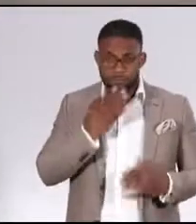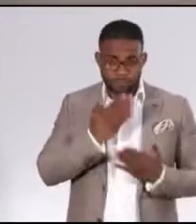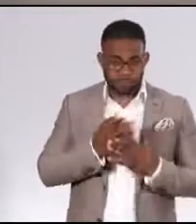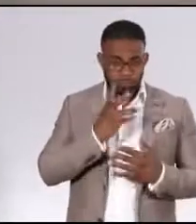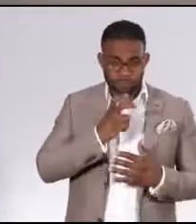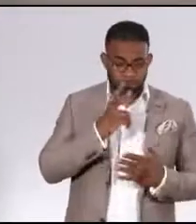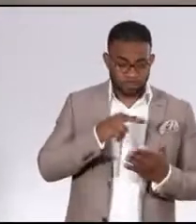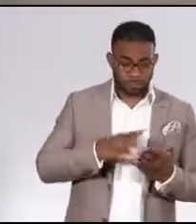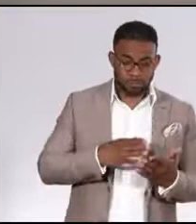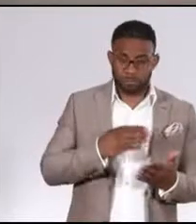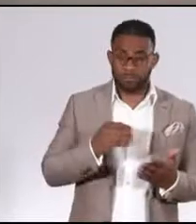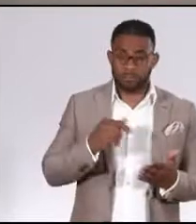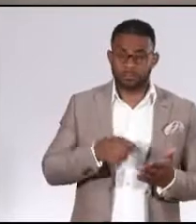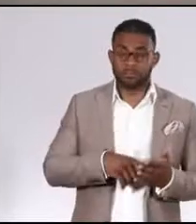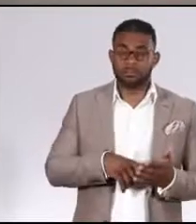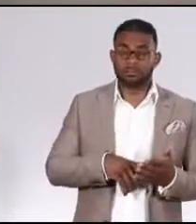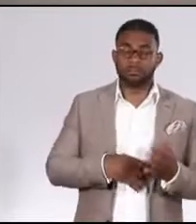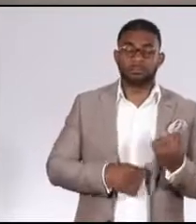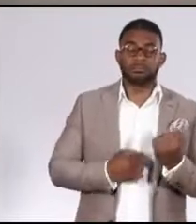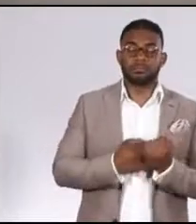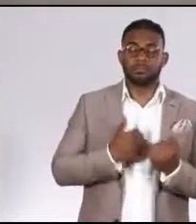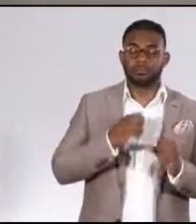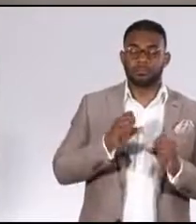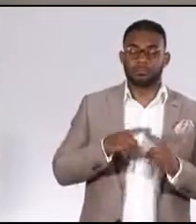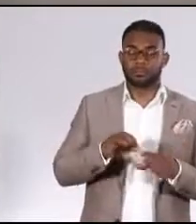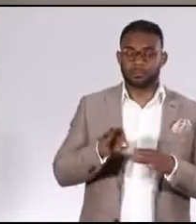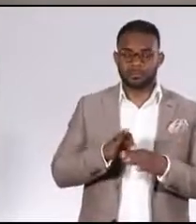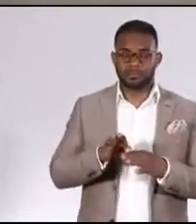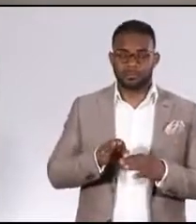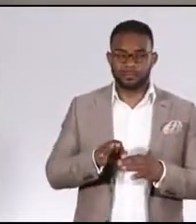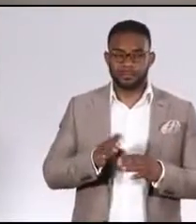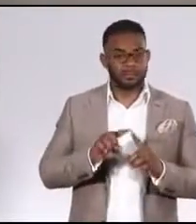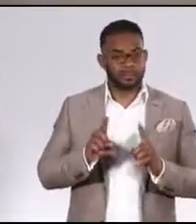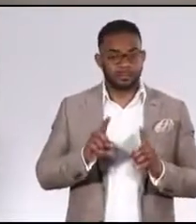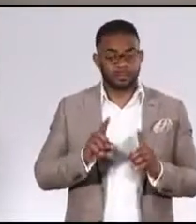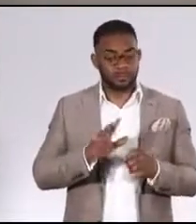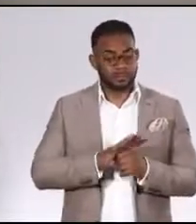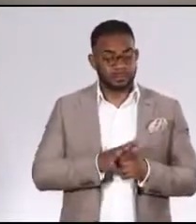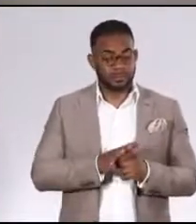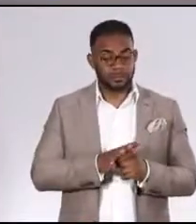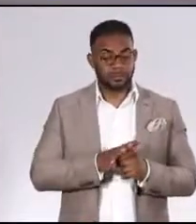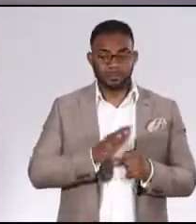and This supplements my ability to function, but covert was an enormous setback.